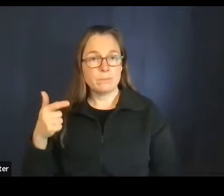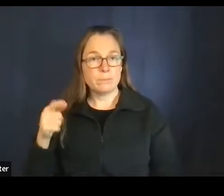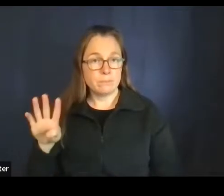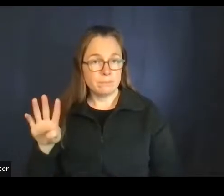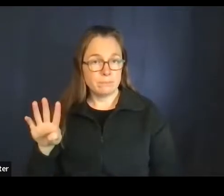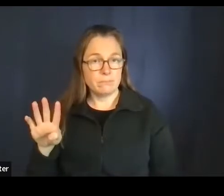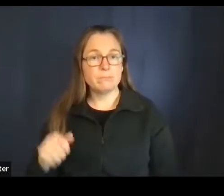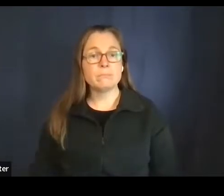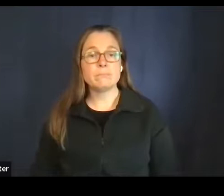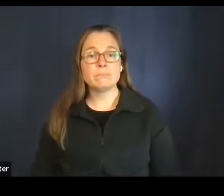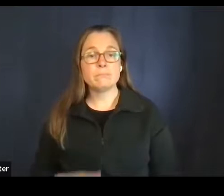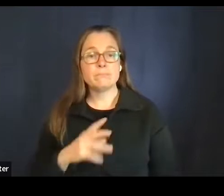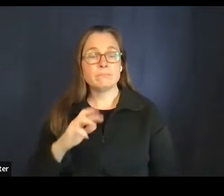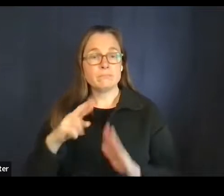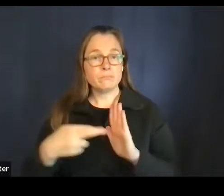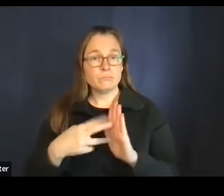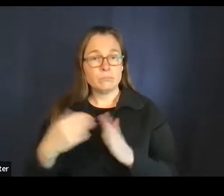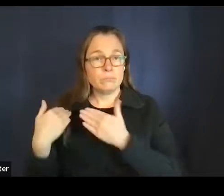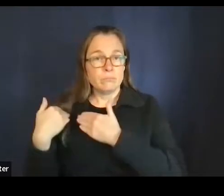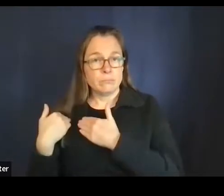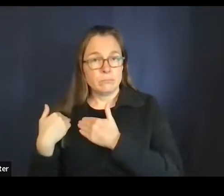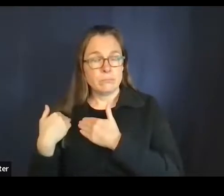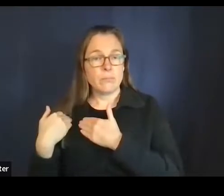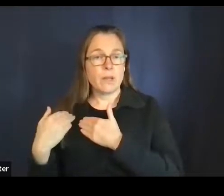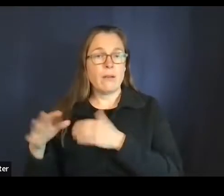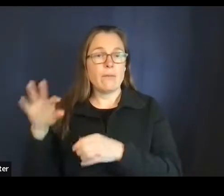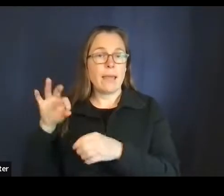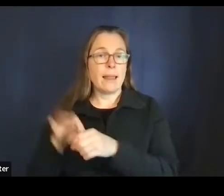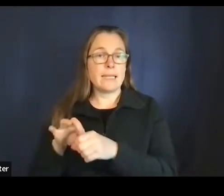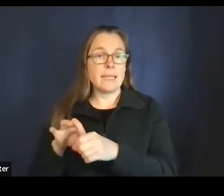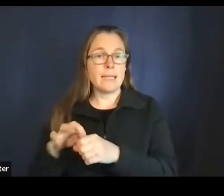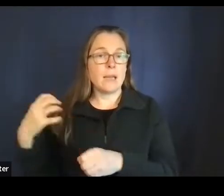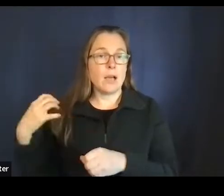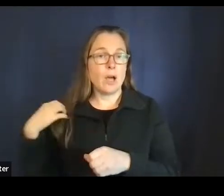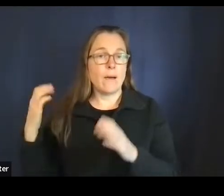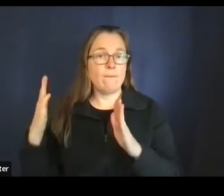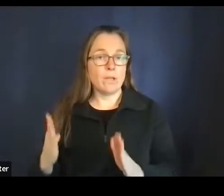and then the roles and responsibilities of our elected officials. Those also need to be established